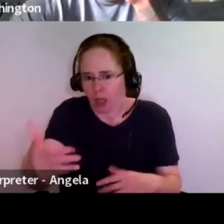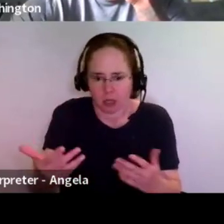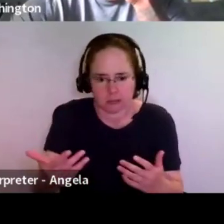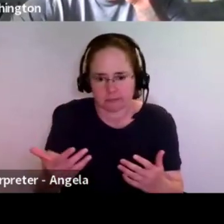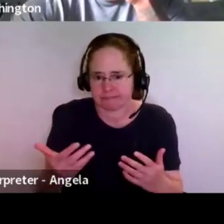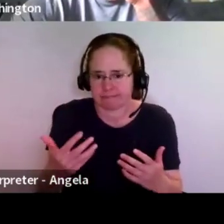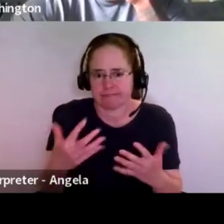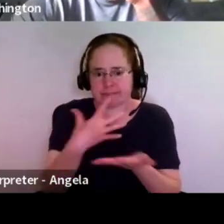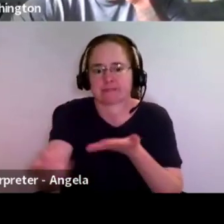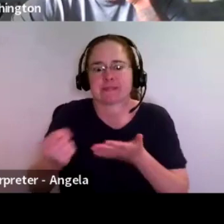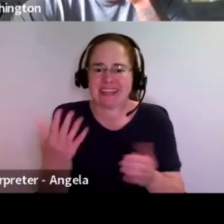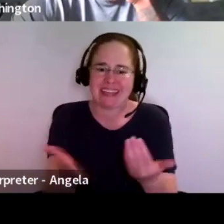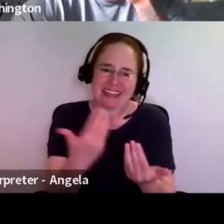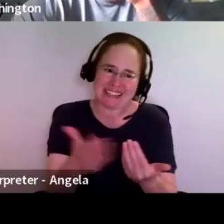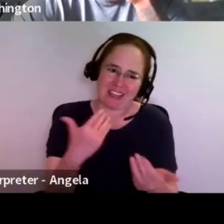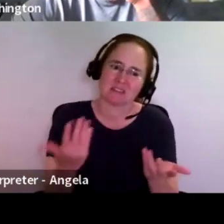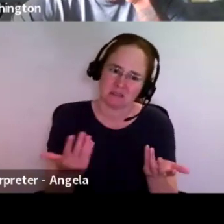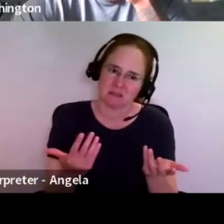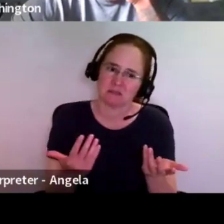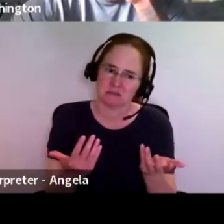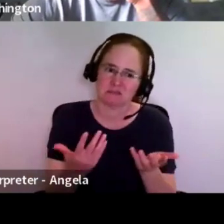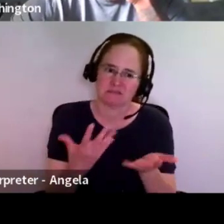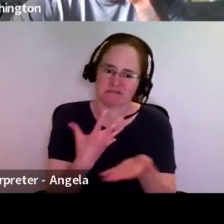up quite easy and quite frequently, and you kind of have